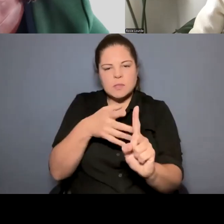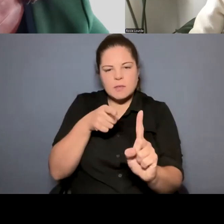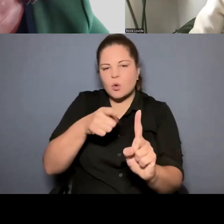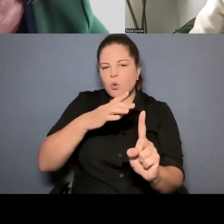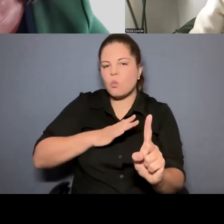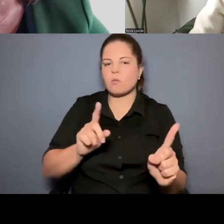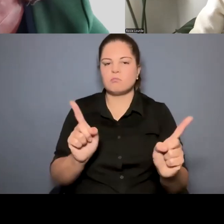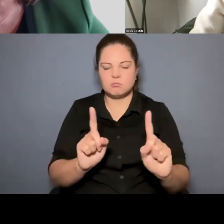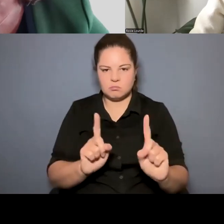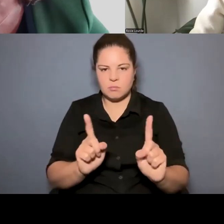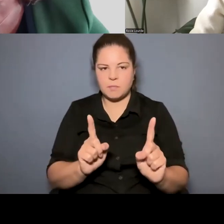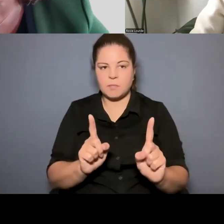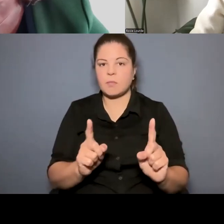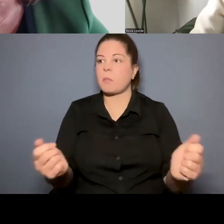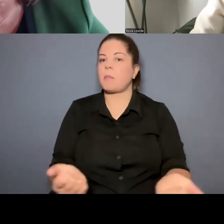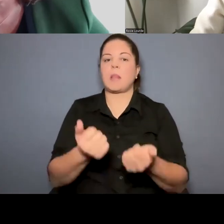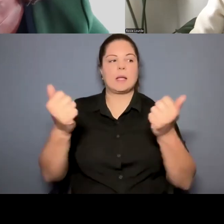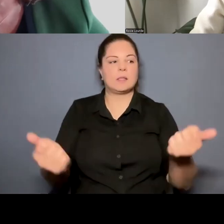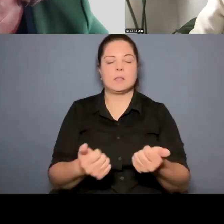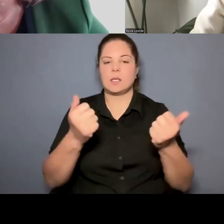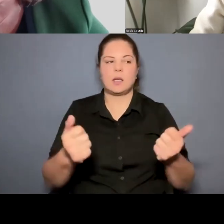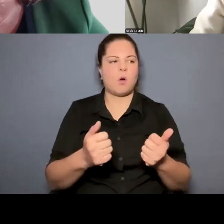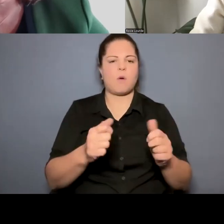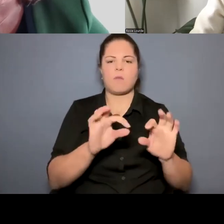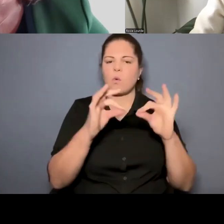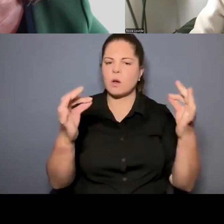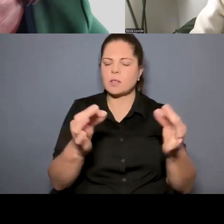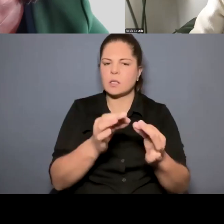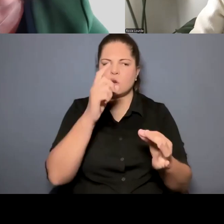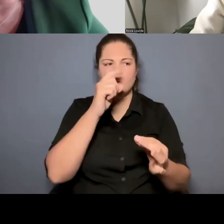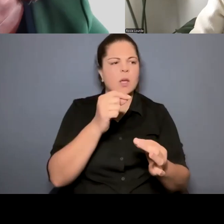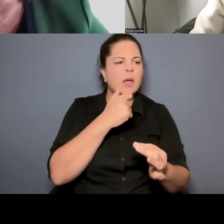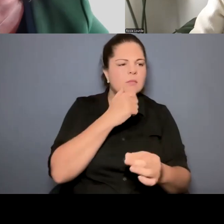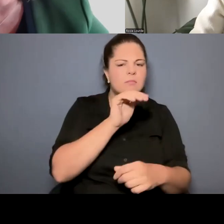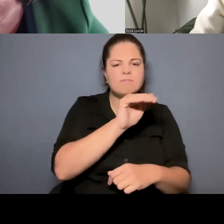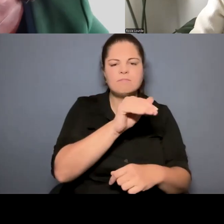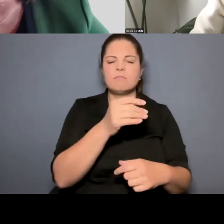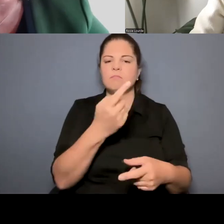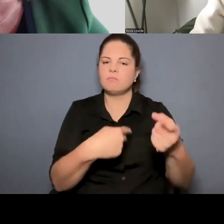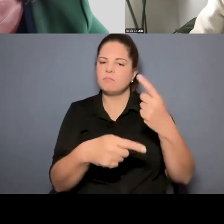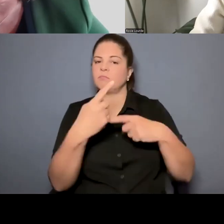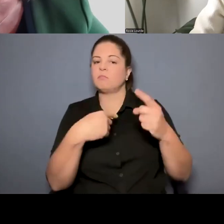there are lots of places you can go to, to find out more and then it might take-- you might think